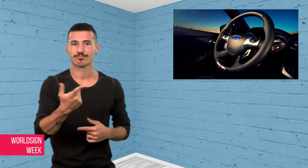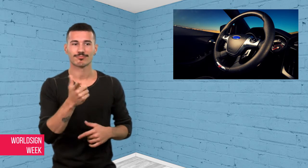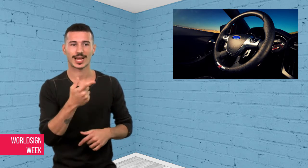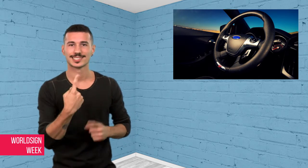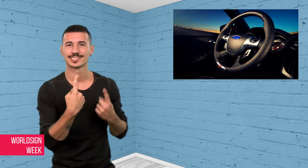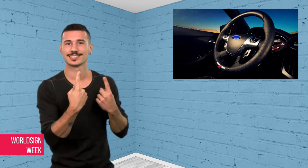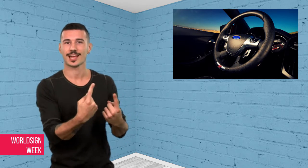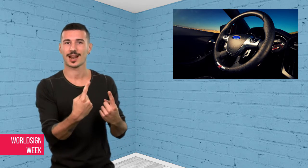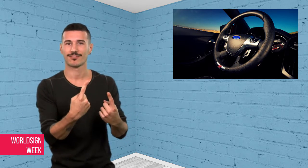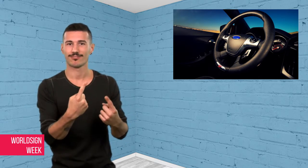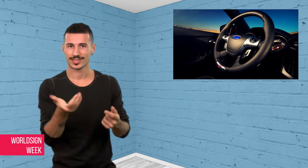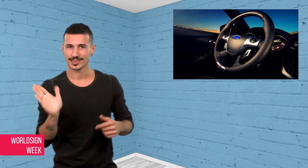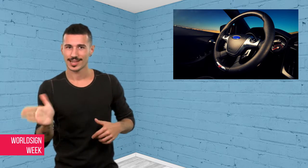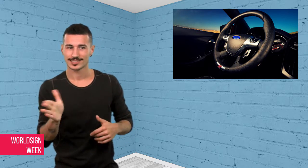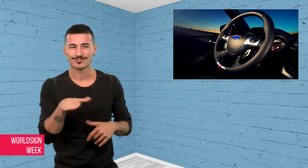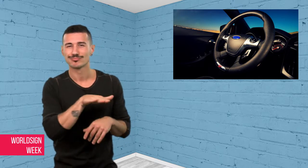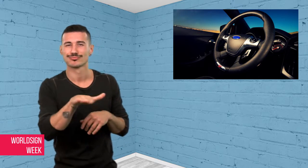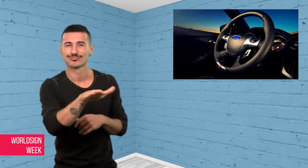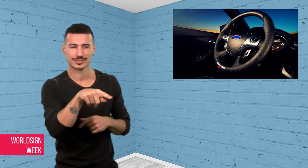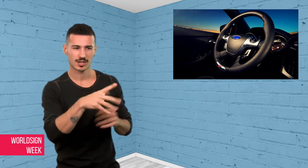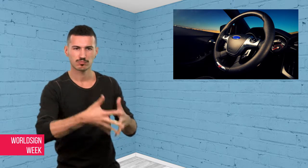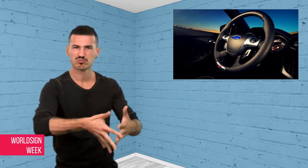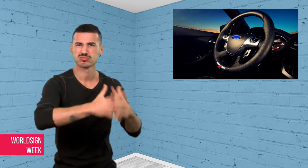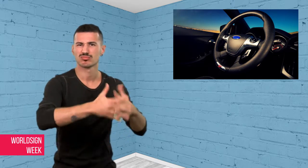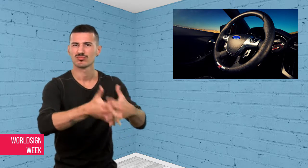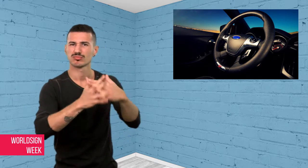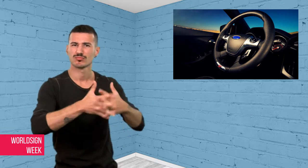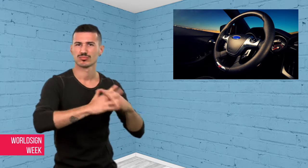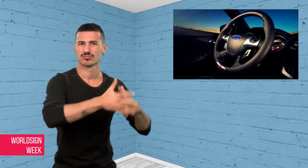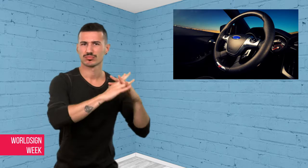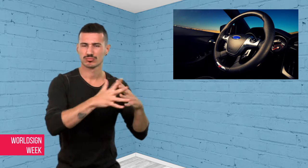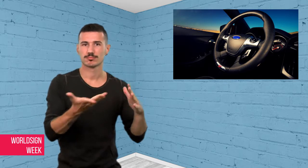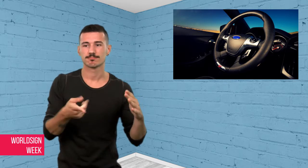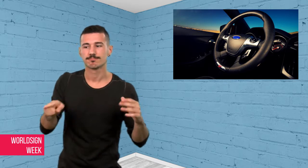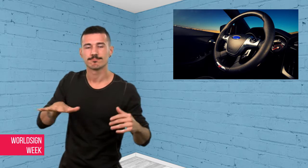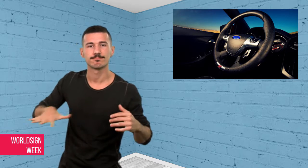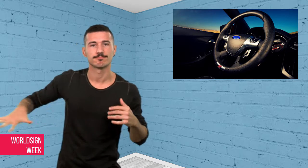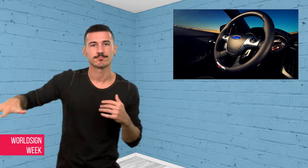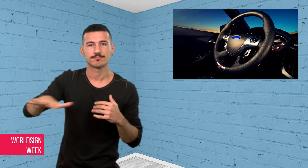Question is, what will happen to all the